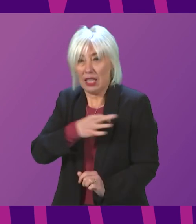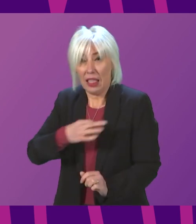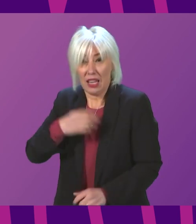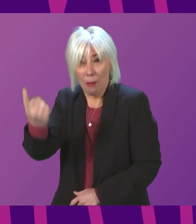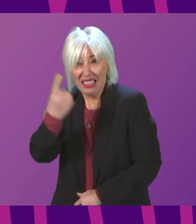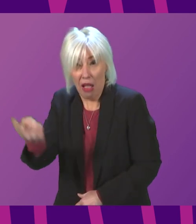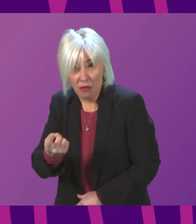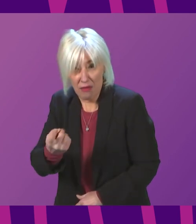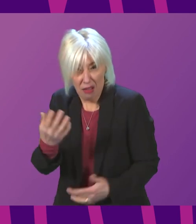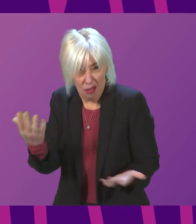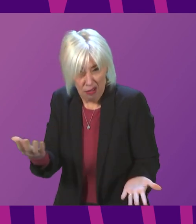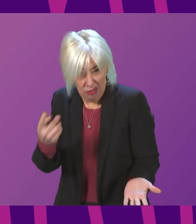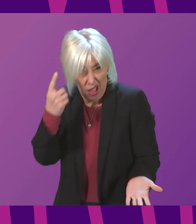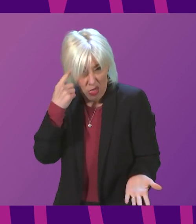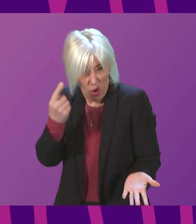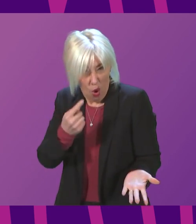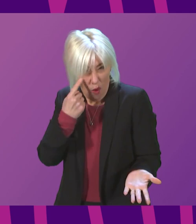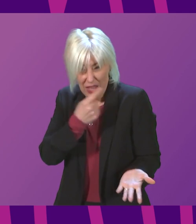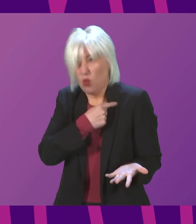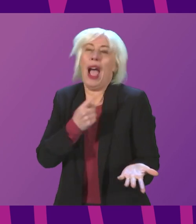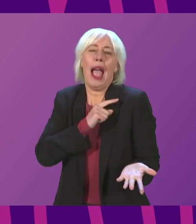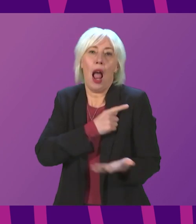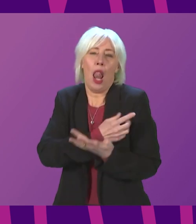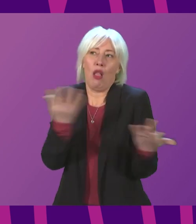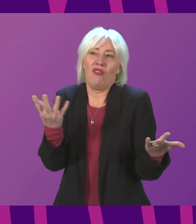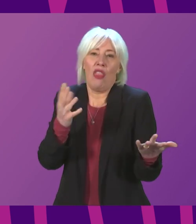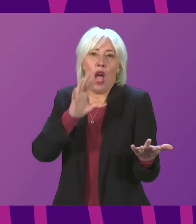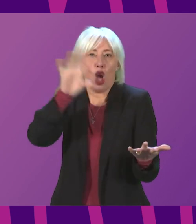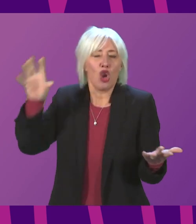is clinically qualified—that all other countries in the UK, apart from England, and many other